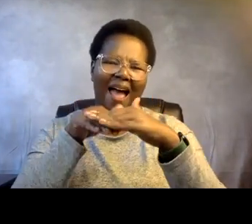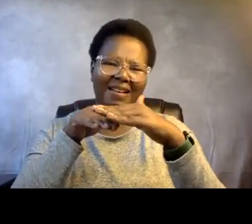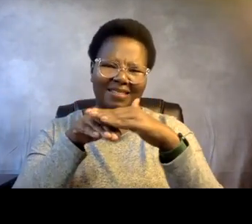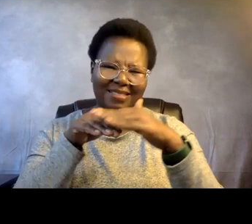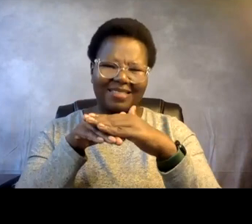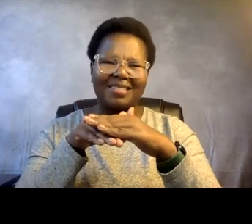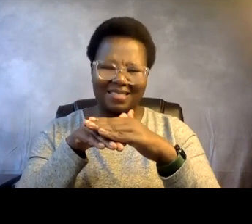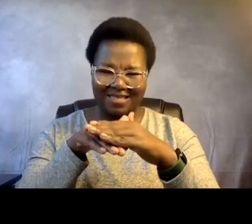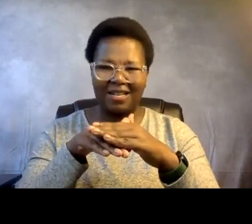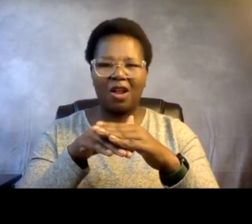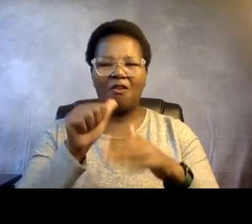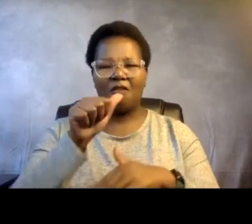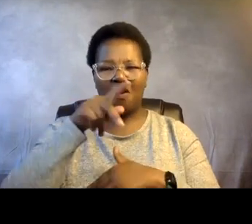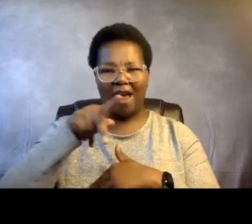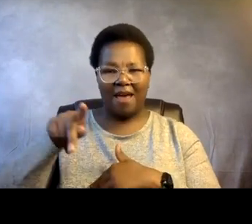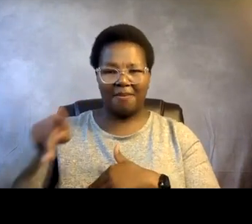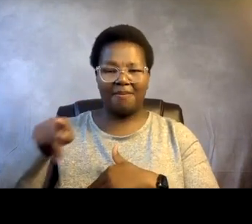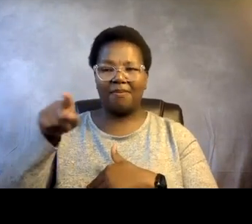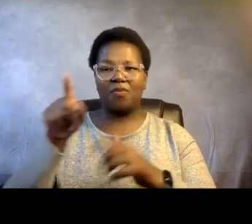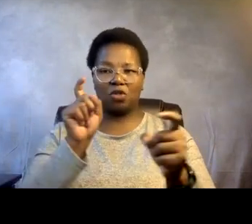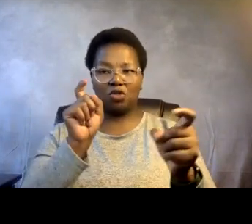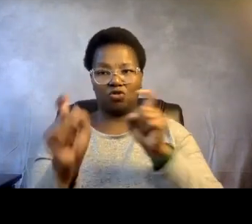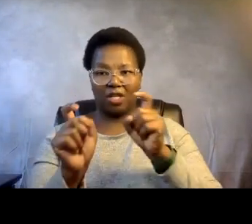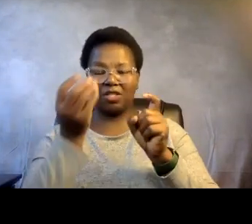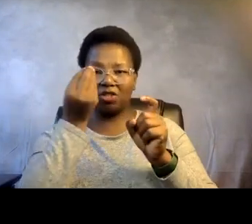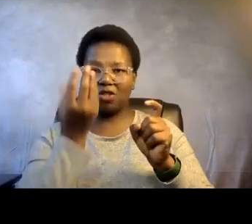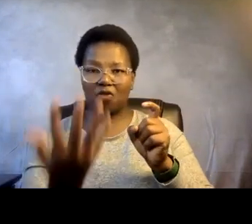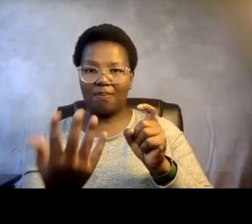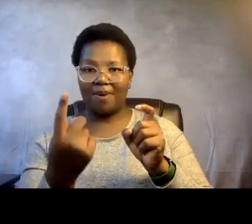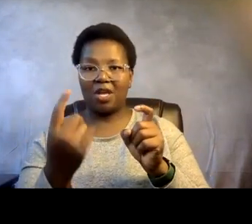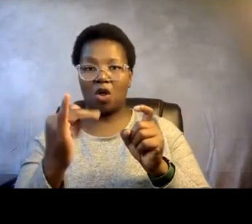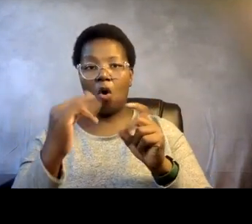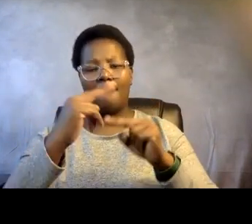the information in that page and change or build on what's conveyed, especially to screen reader